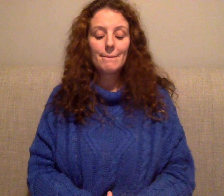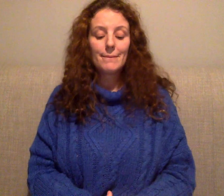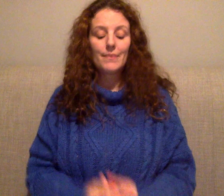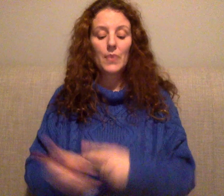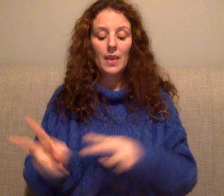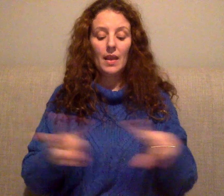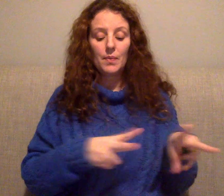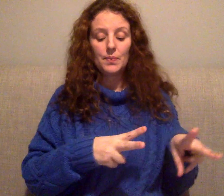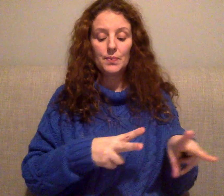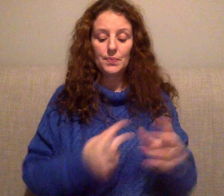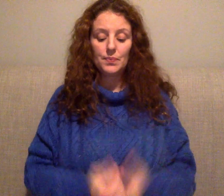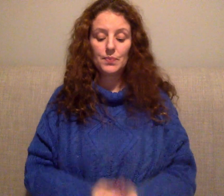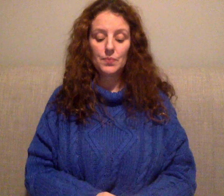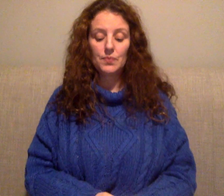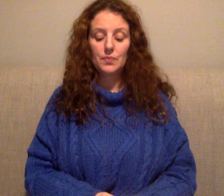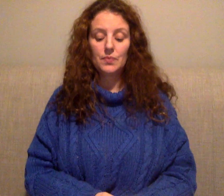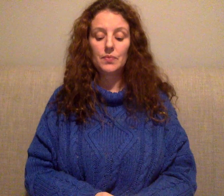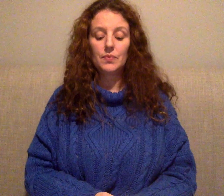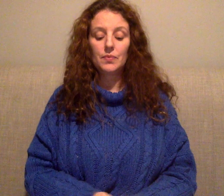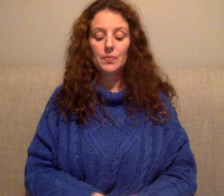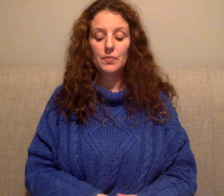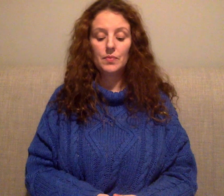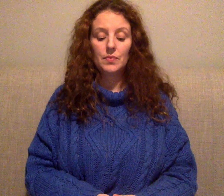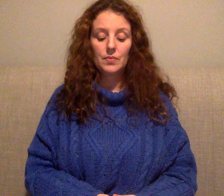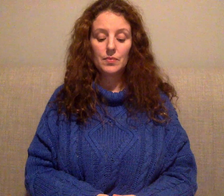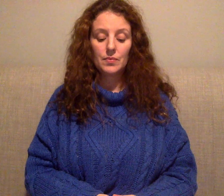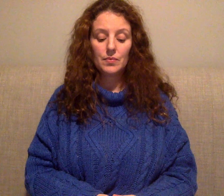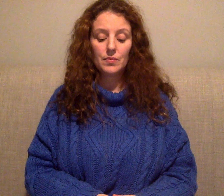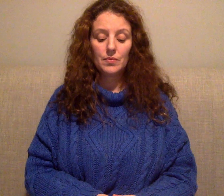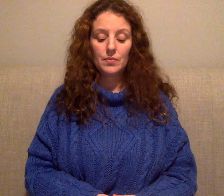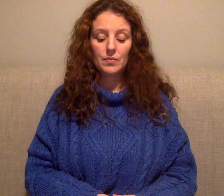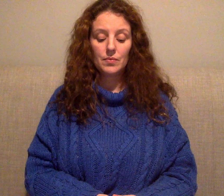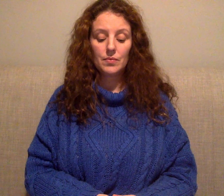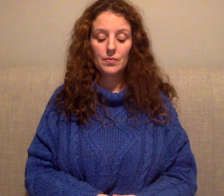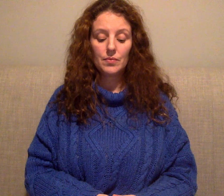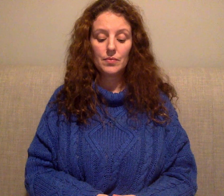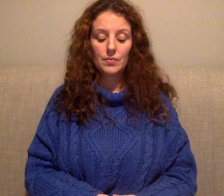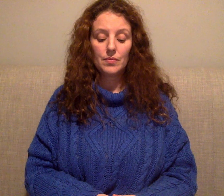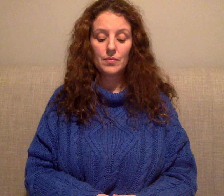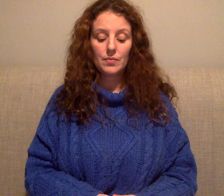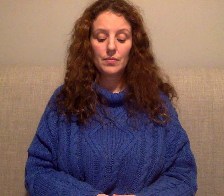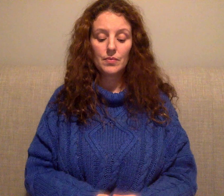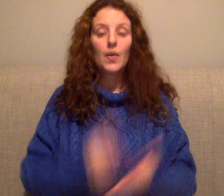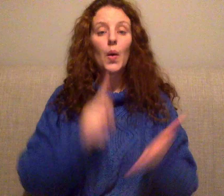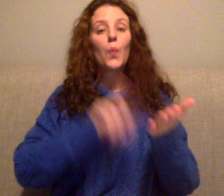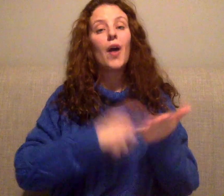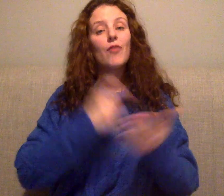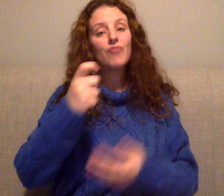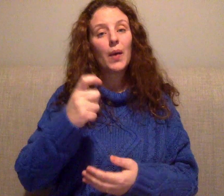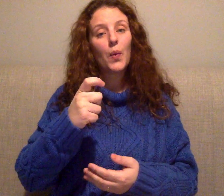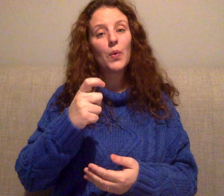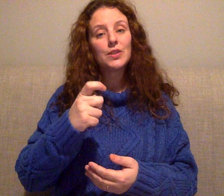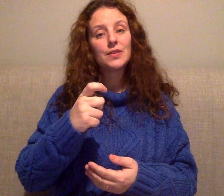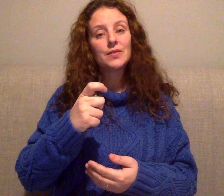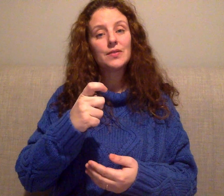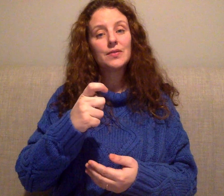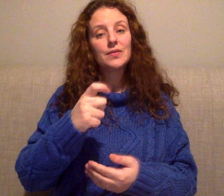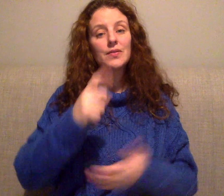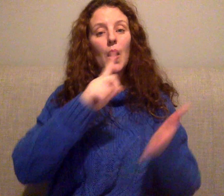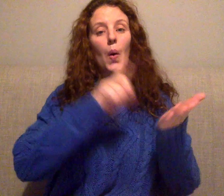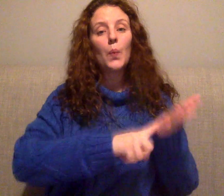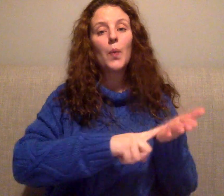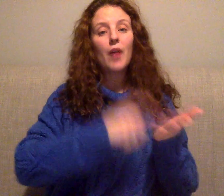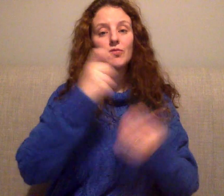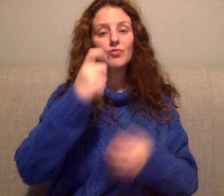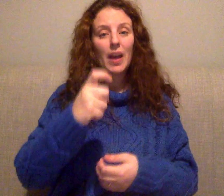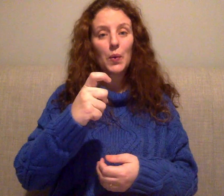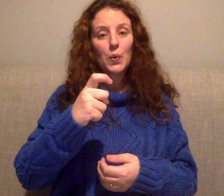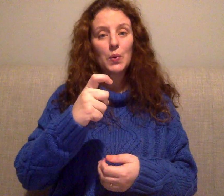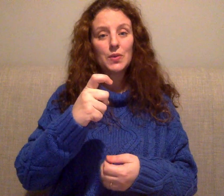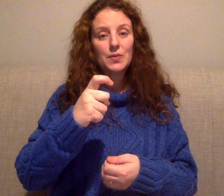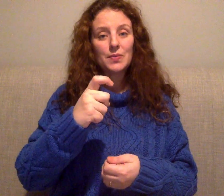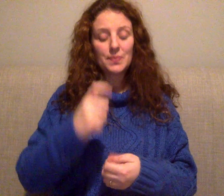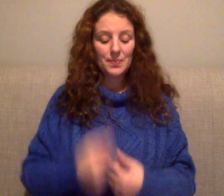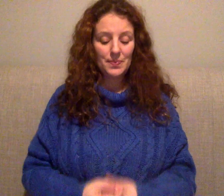WORLD RECORD